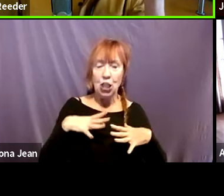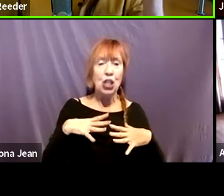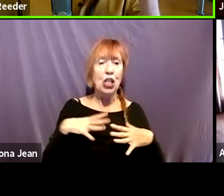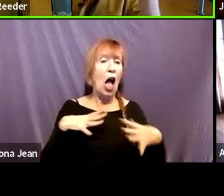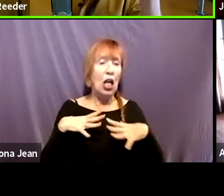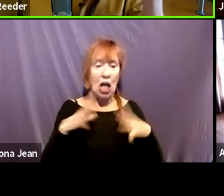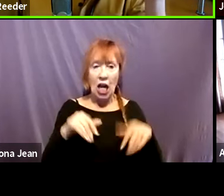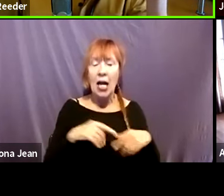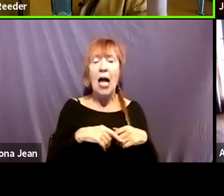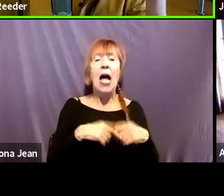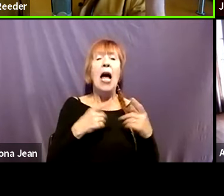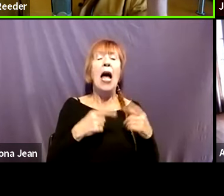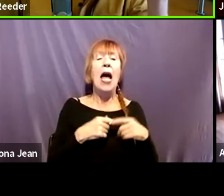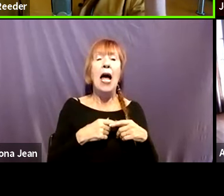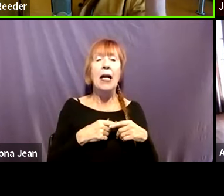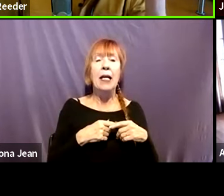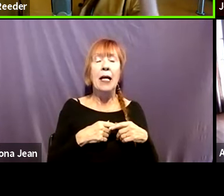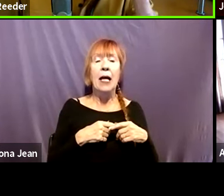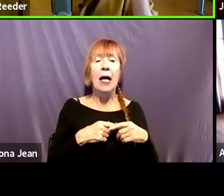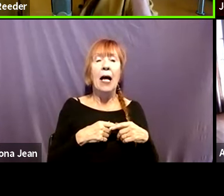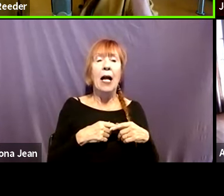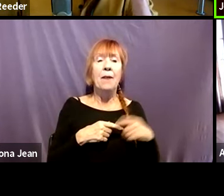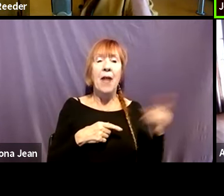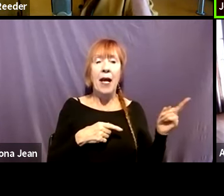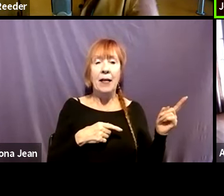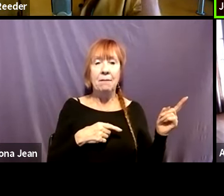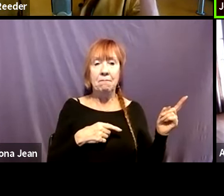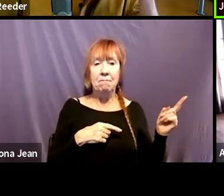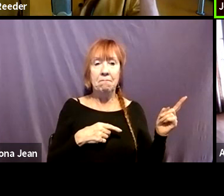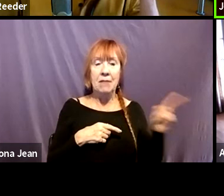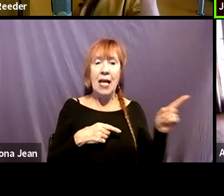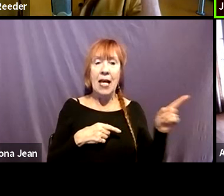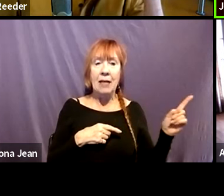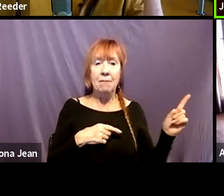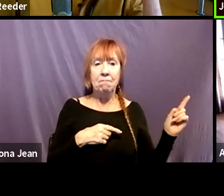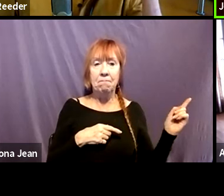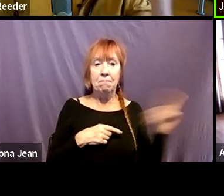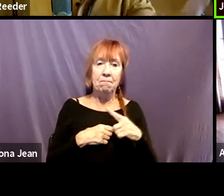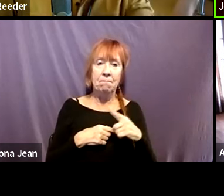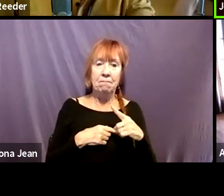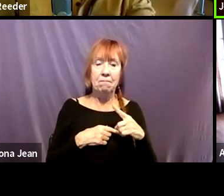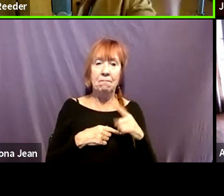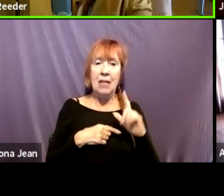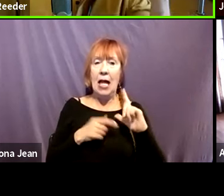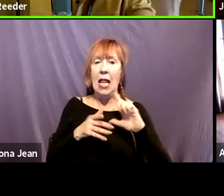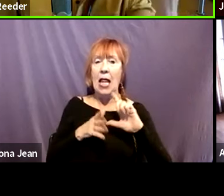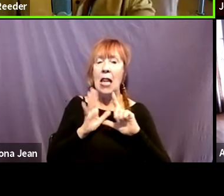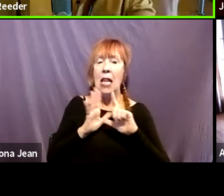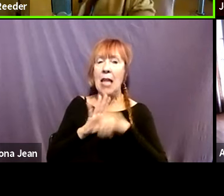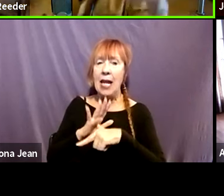that hit a genre of 50-year-olds and up". Yeah. And I was like, "But in December, you loved it,